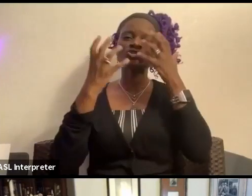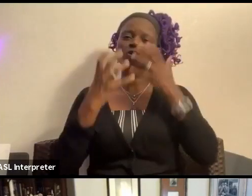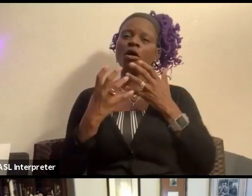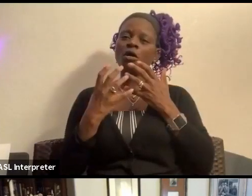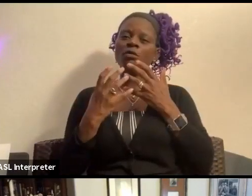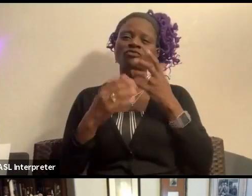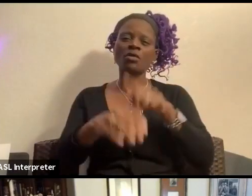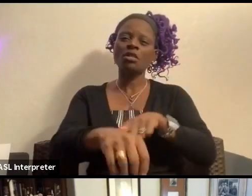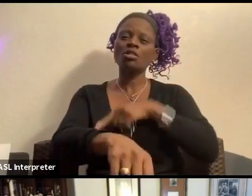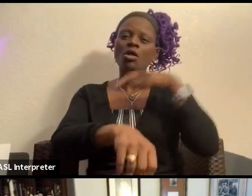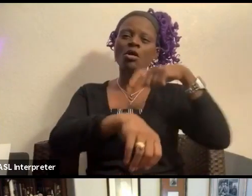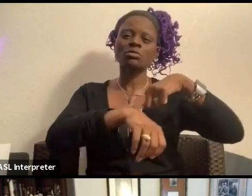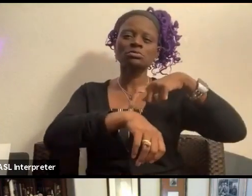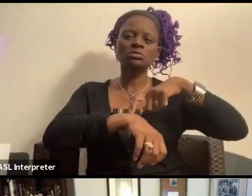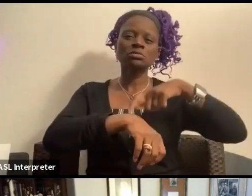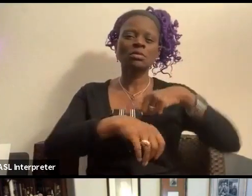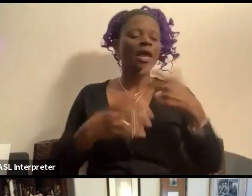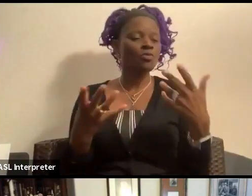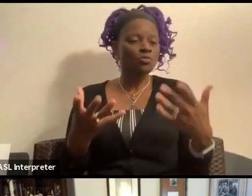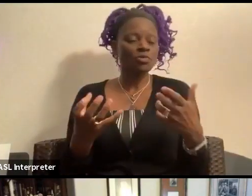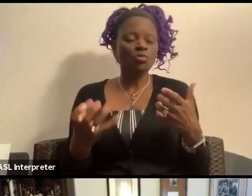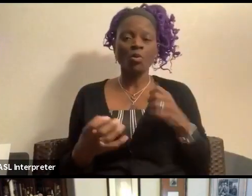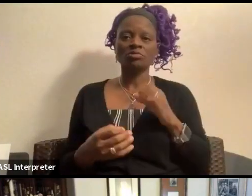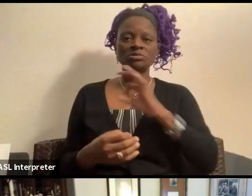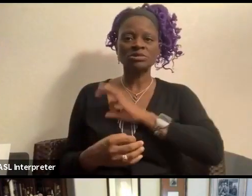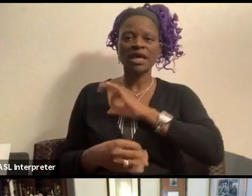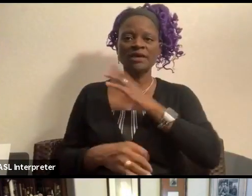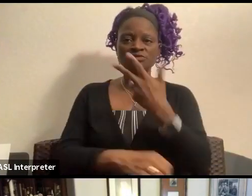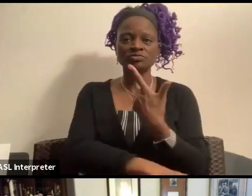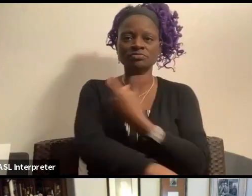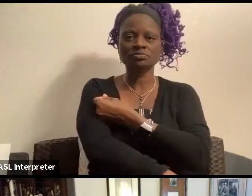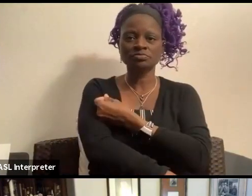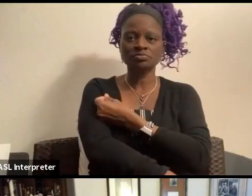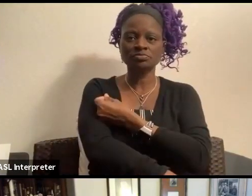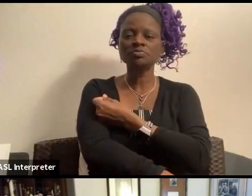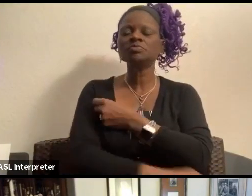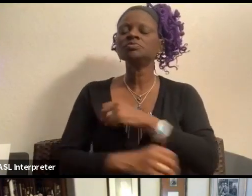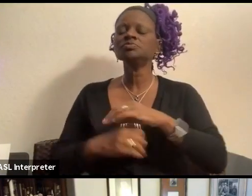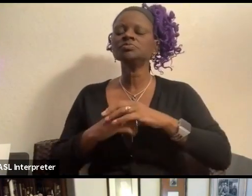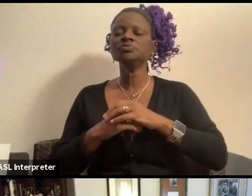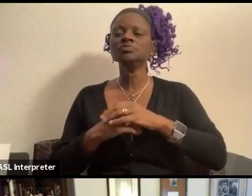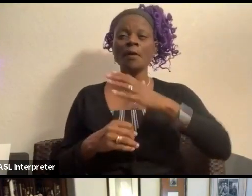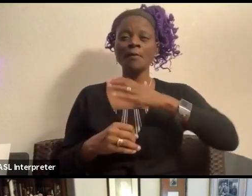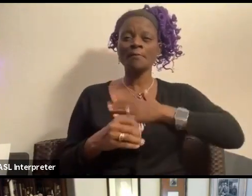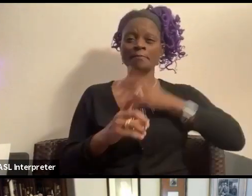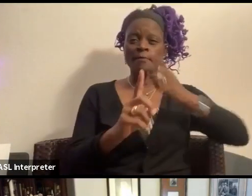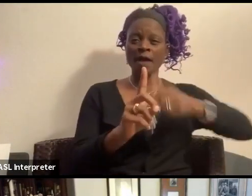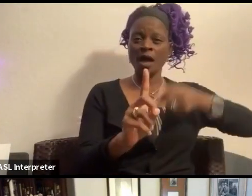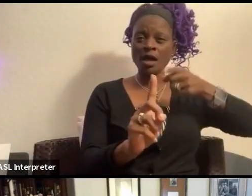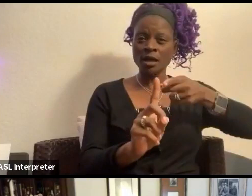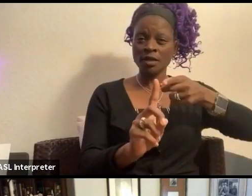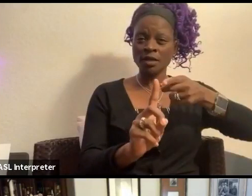staff can get vaccinated in the near future. My task is very straightforward to design